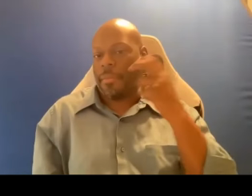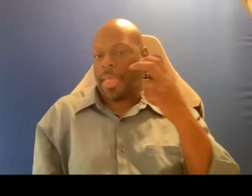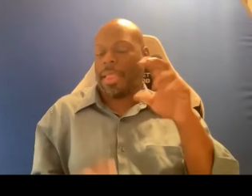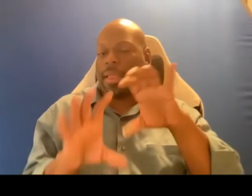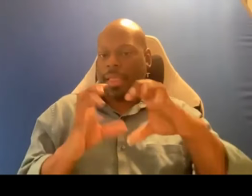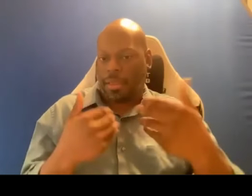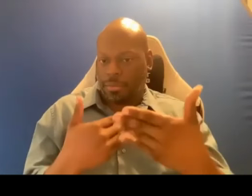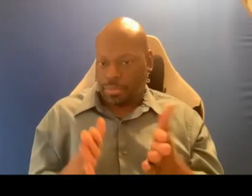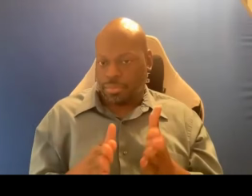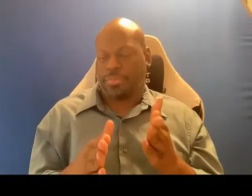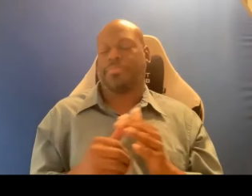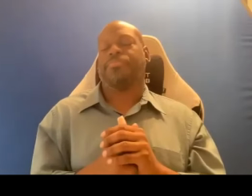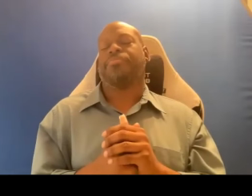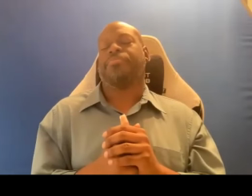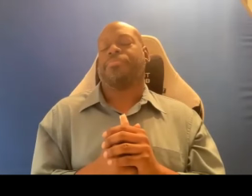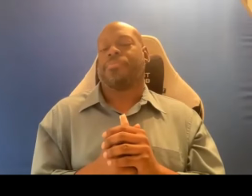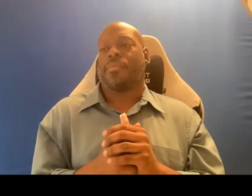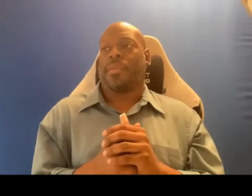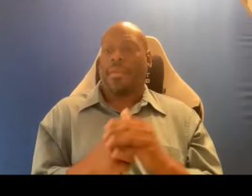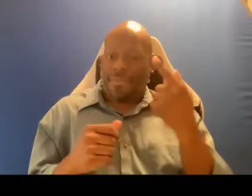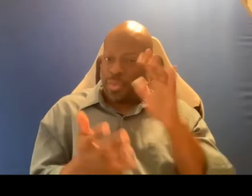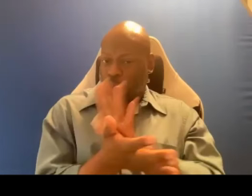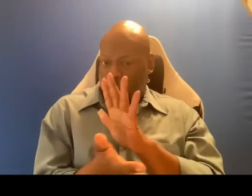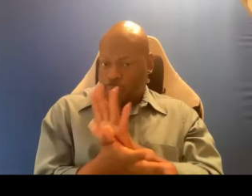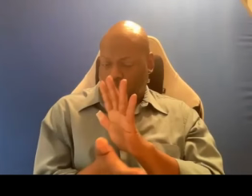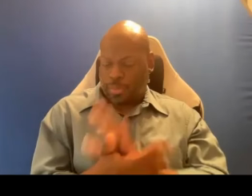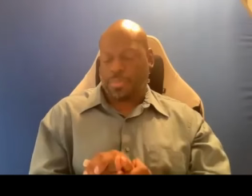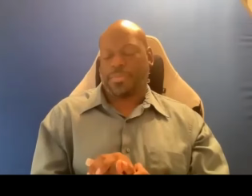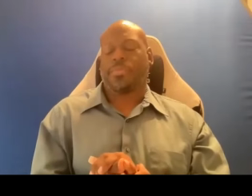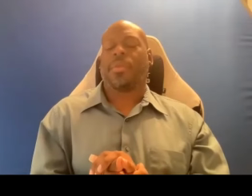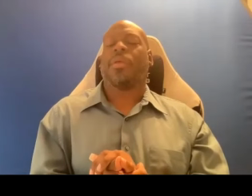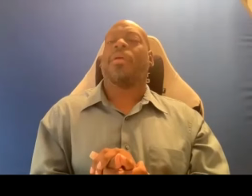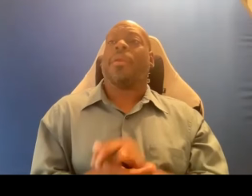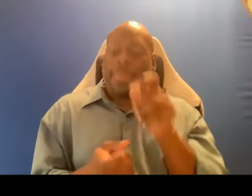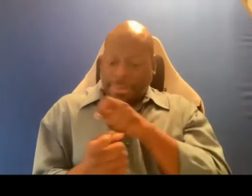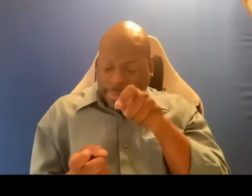We will look specifically at the differences and similarities between DeafBlind Interveners,